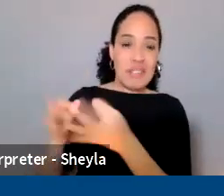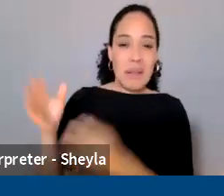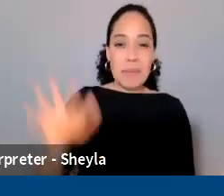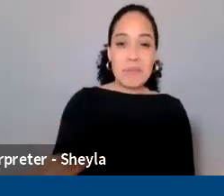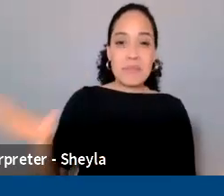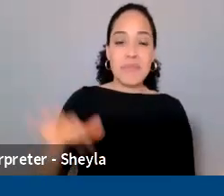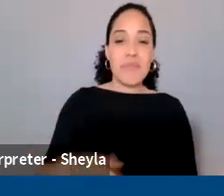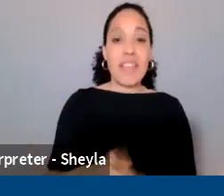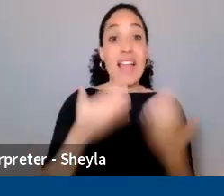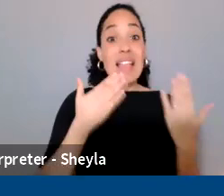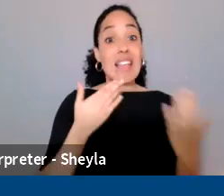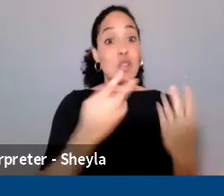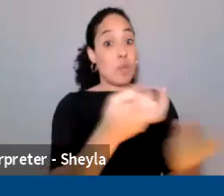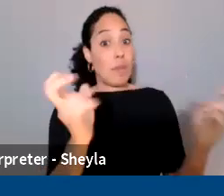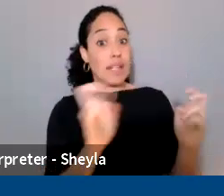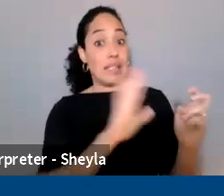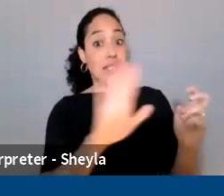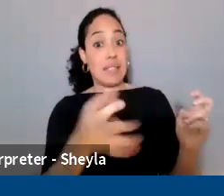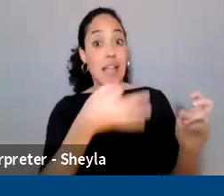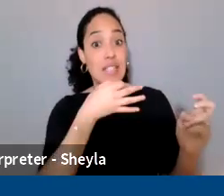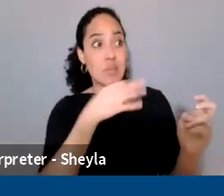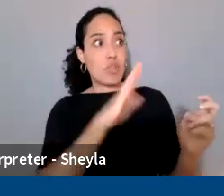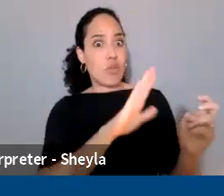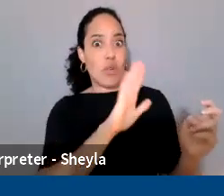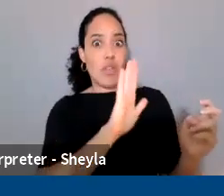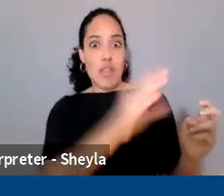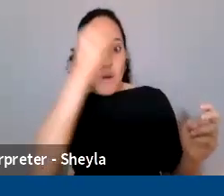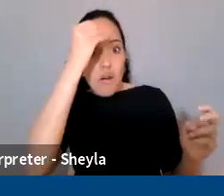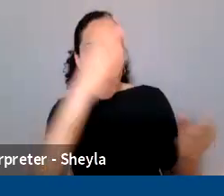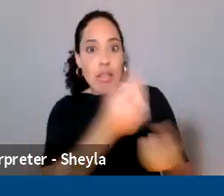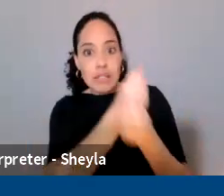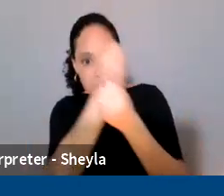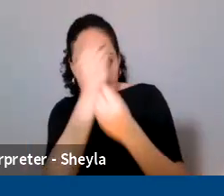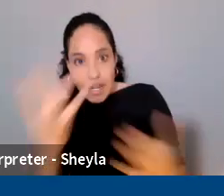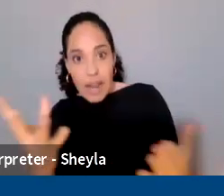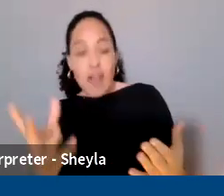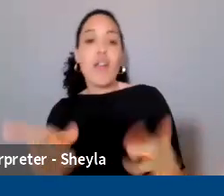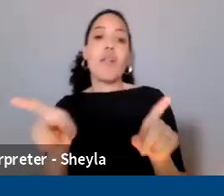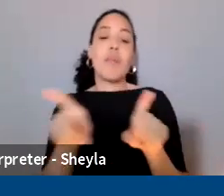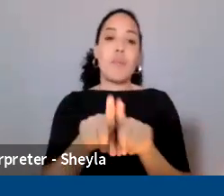not only for their sharing their knowledge but then also answering questions uh live so